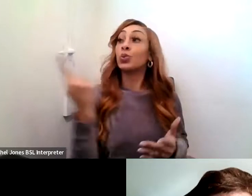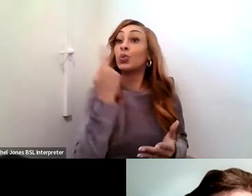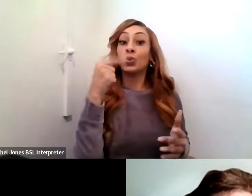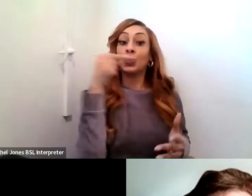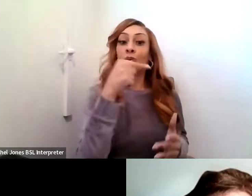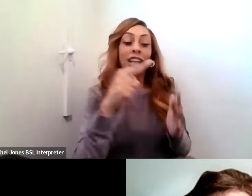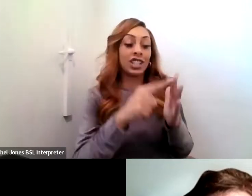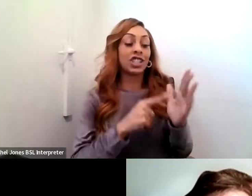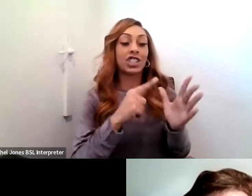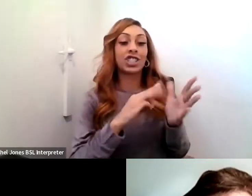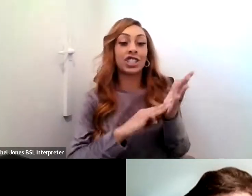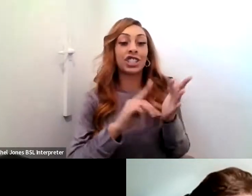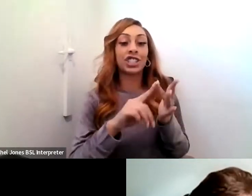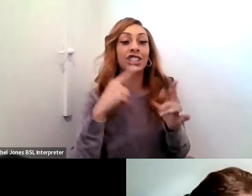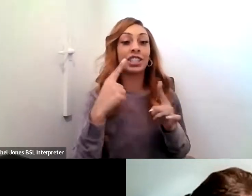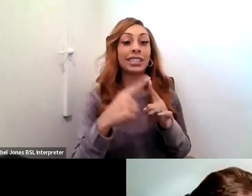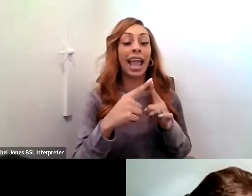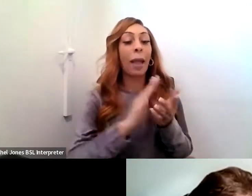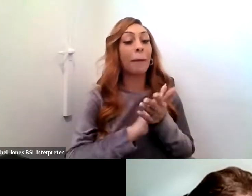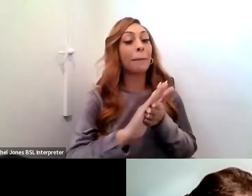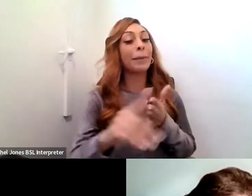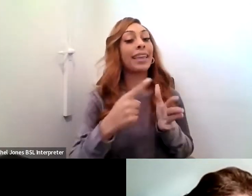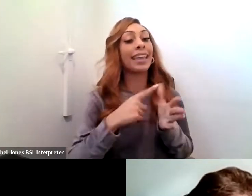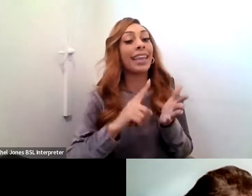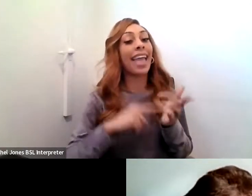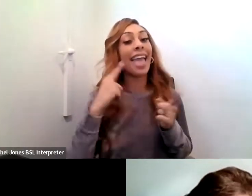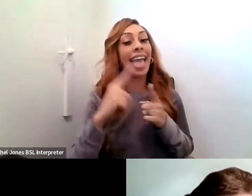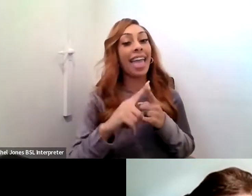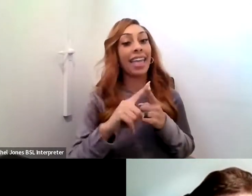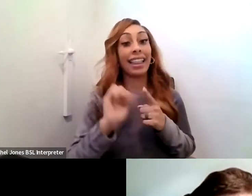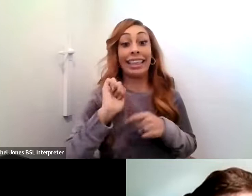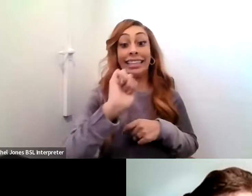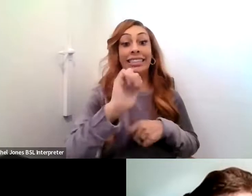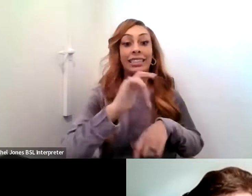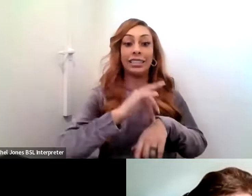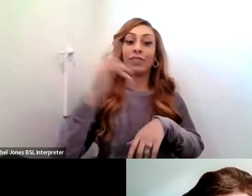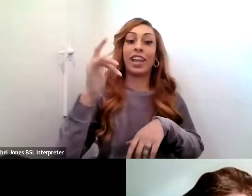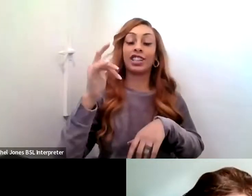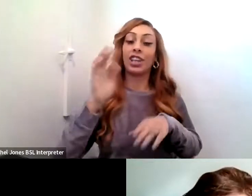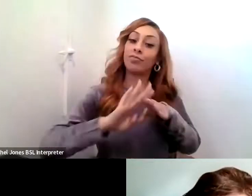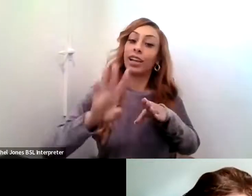who has joined us very kindly to talk about his own professional practice. Jamie, if I could pass the microphone to you